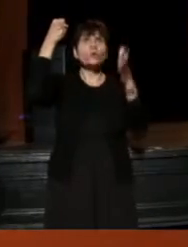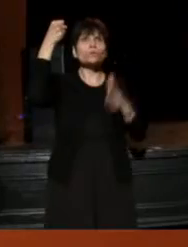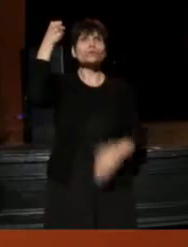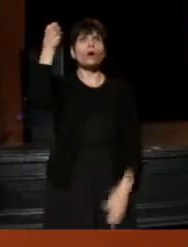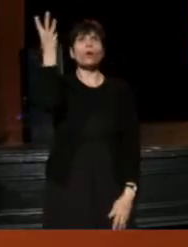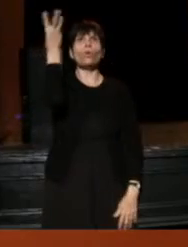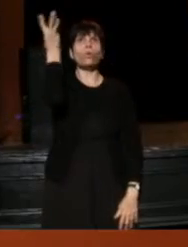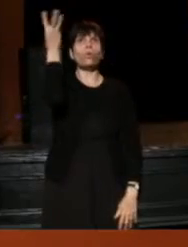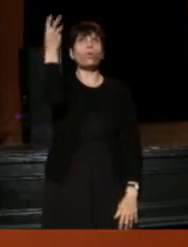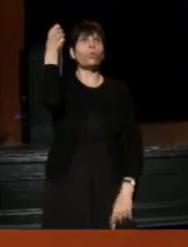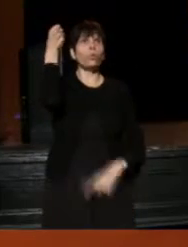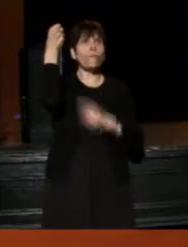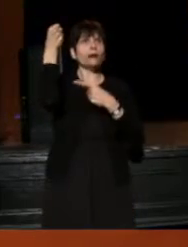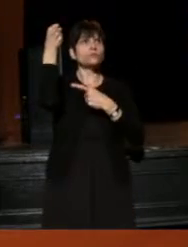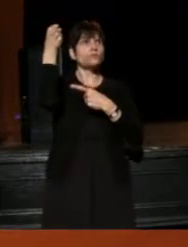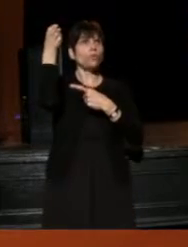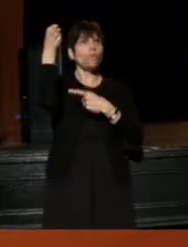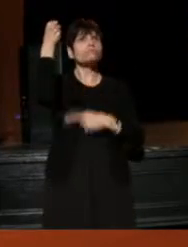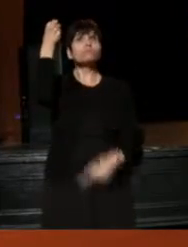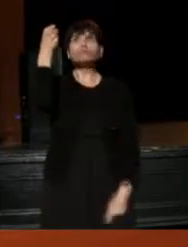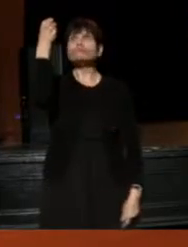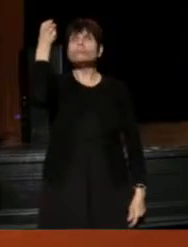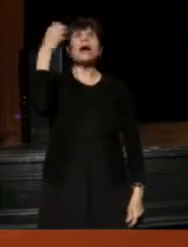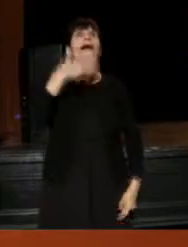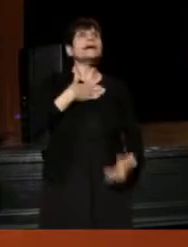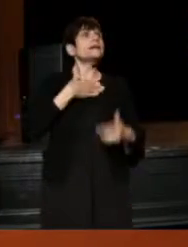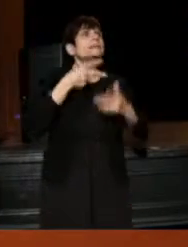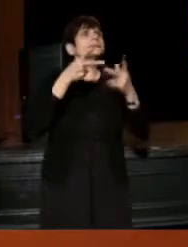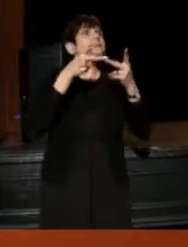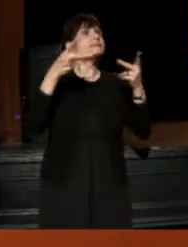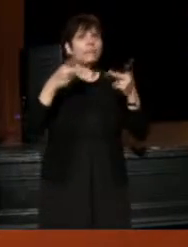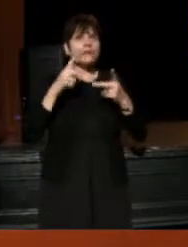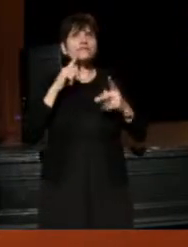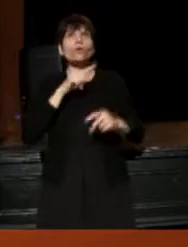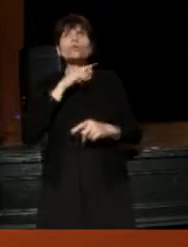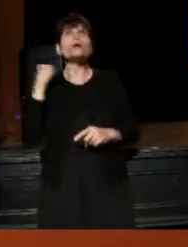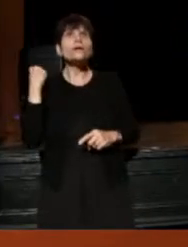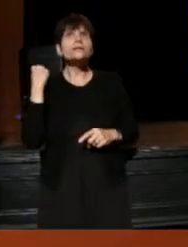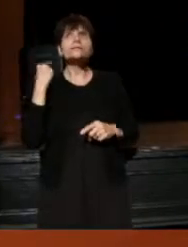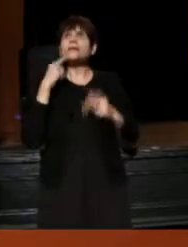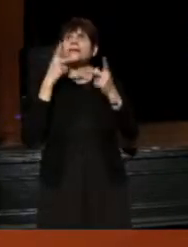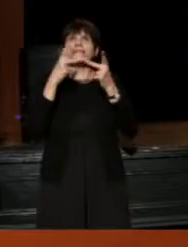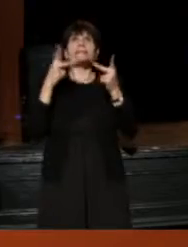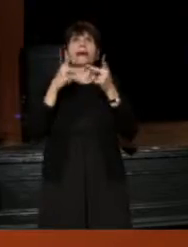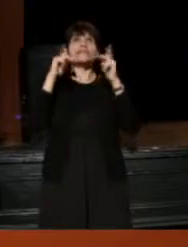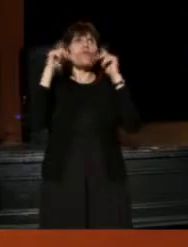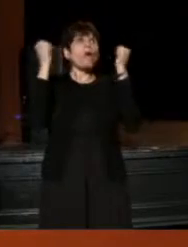that it is a space for risk, it is a space for everyone